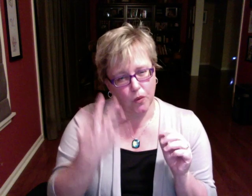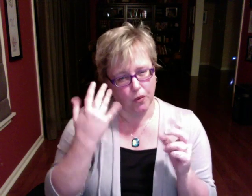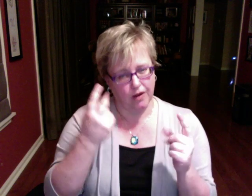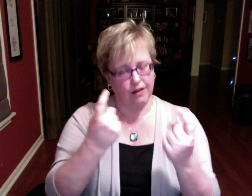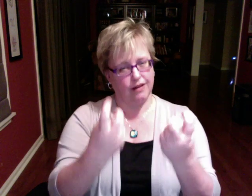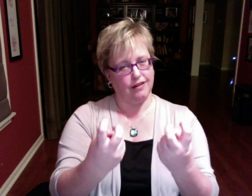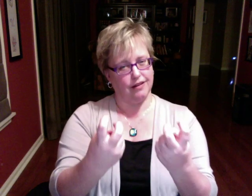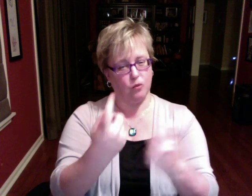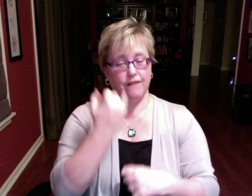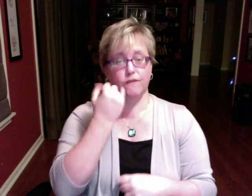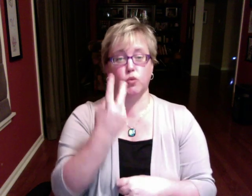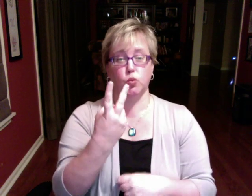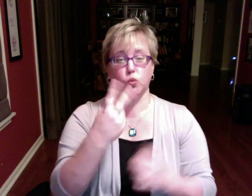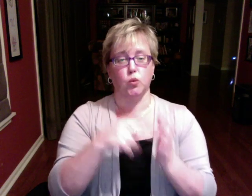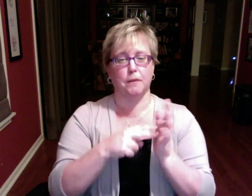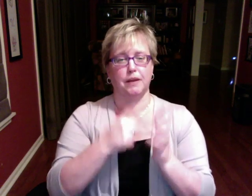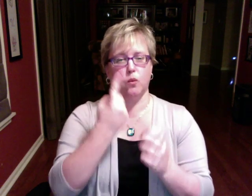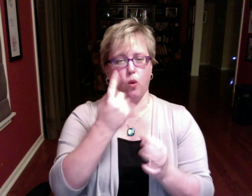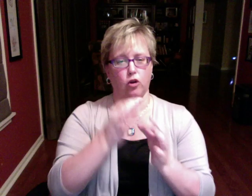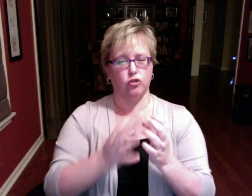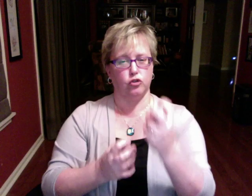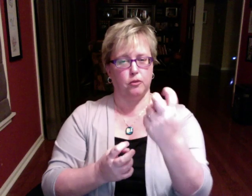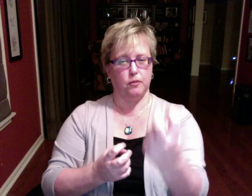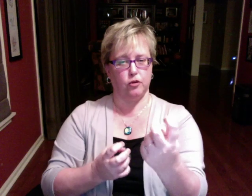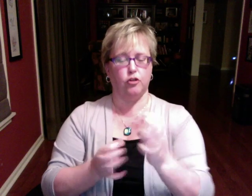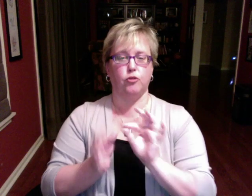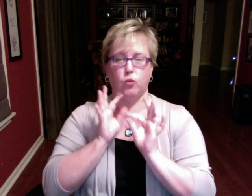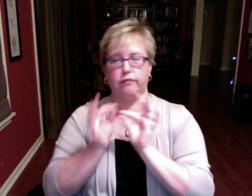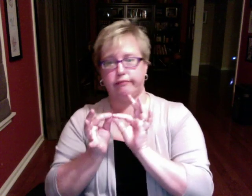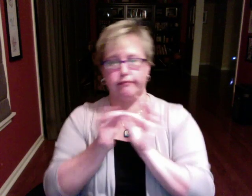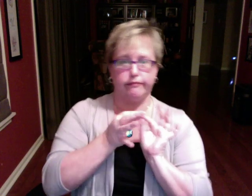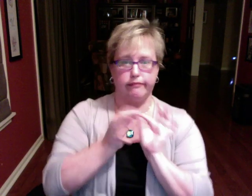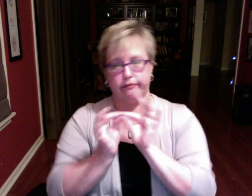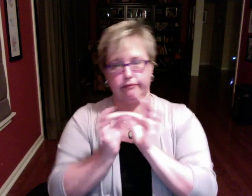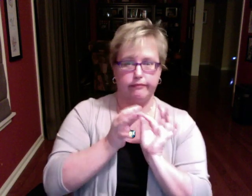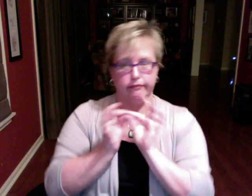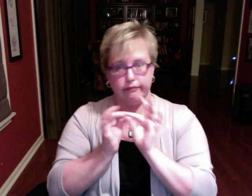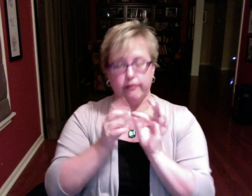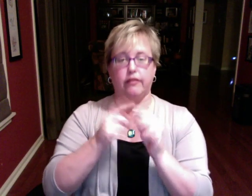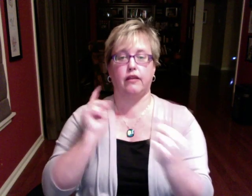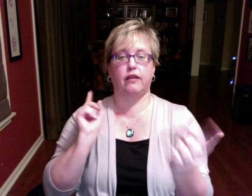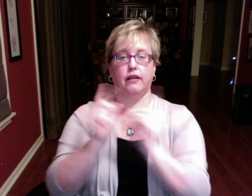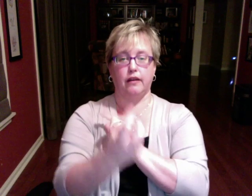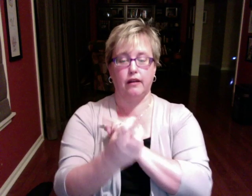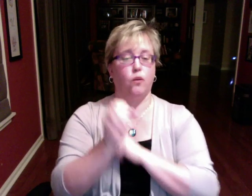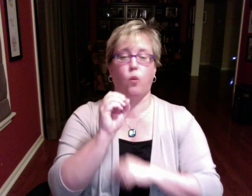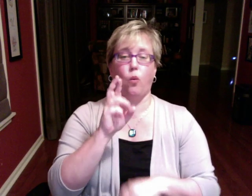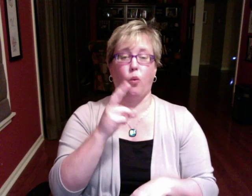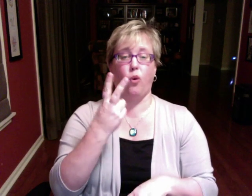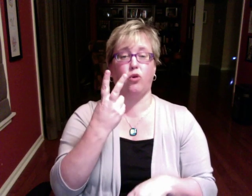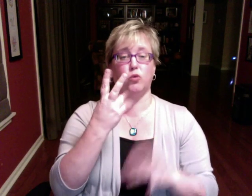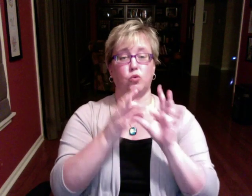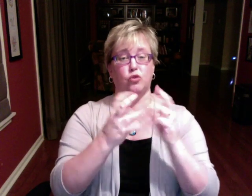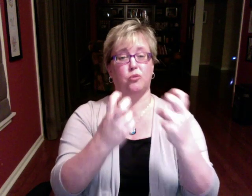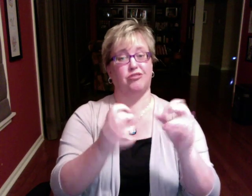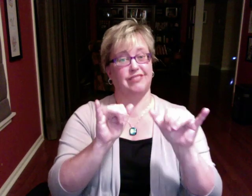If we only had 2 interpreters - that would mean 1 interpreter working. Interpreting, robotically, for everyone talking. Then they would switch when they needed breaks. Or both interpreters would be working at the same time